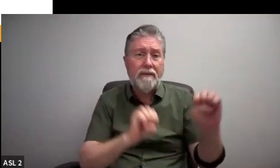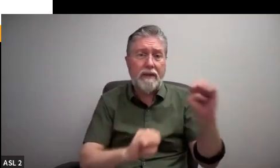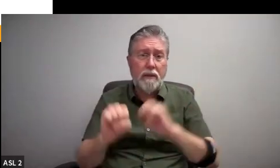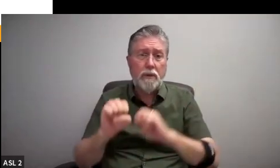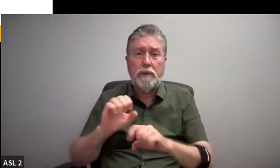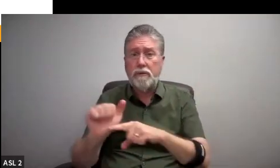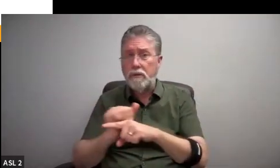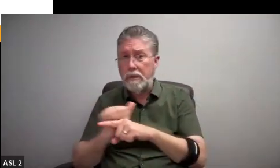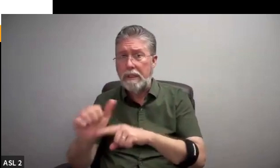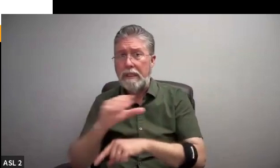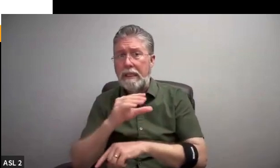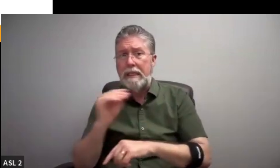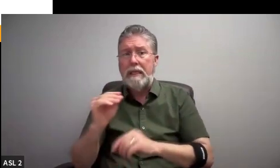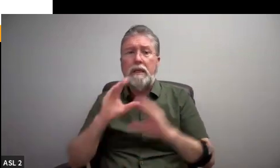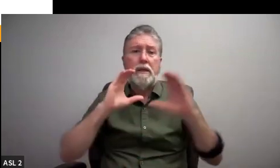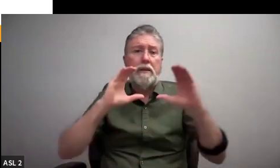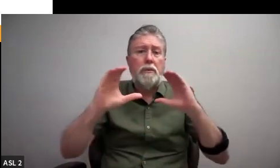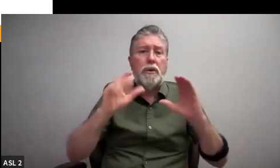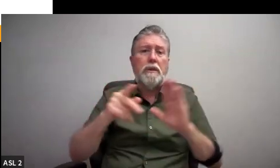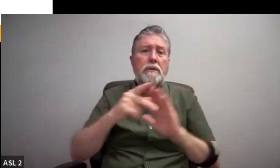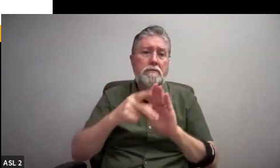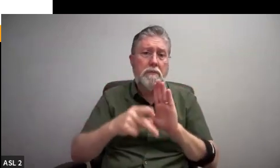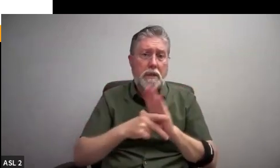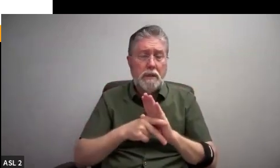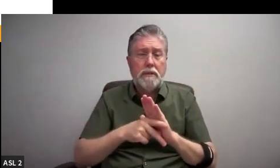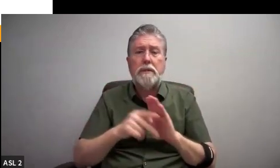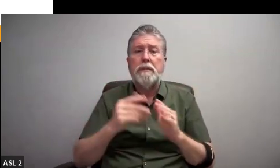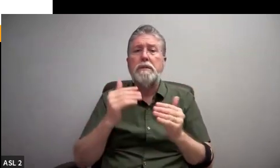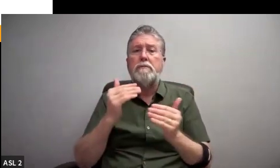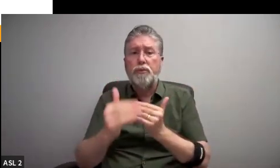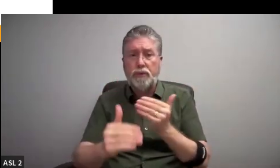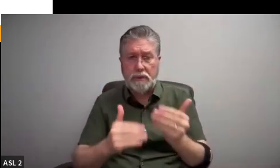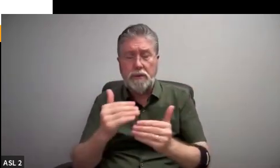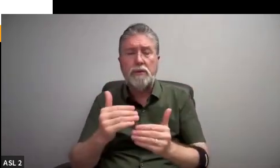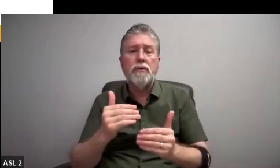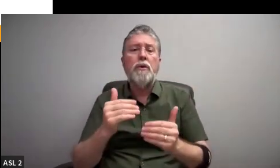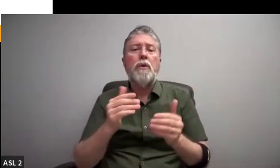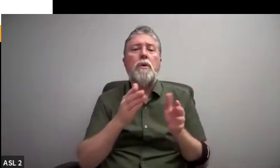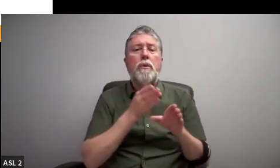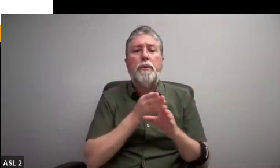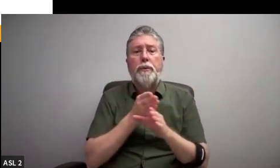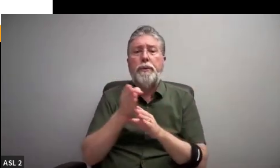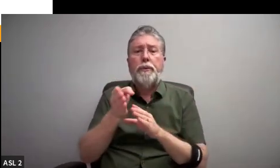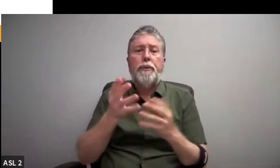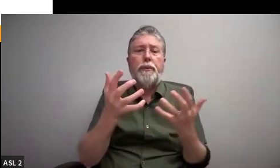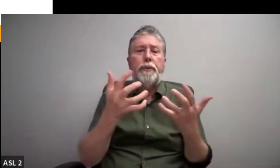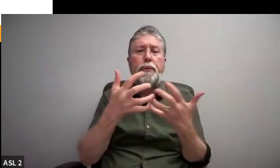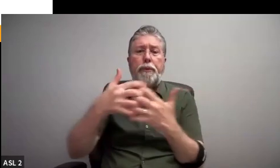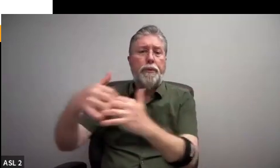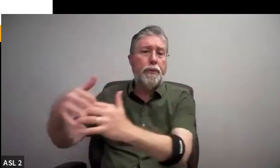and communication policies and procedures that are in alignment with one another. Maintaining